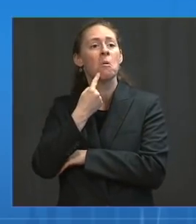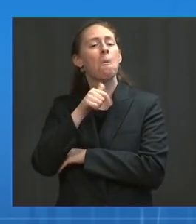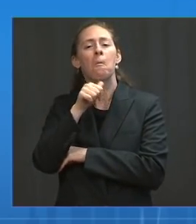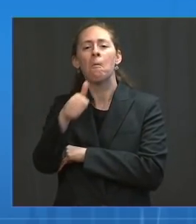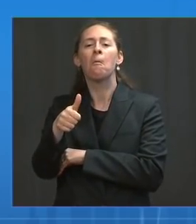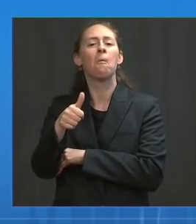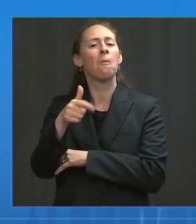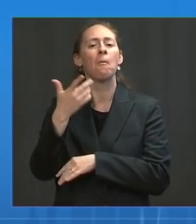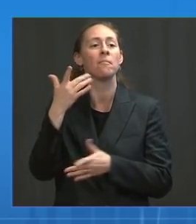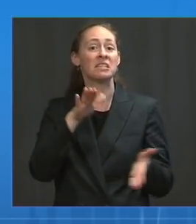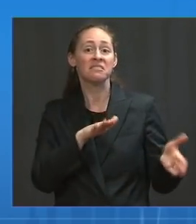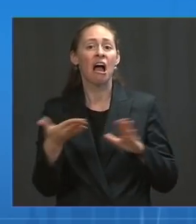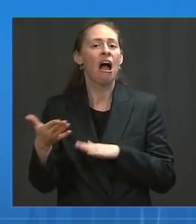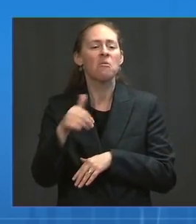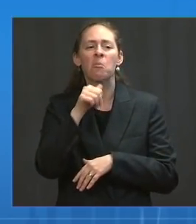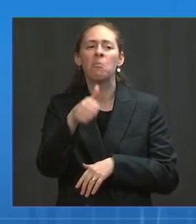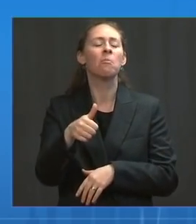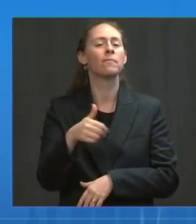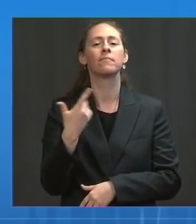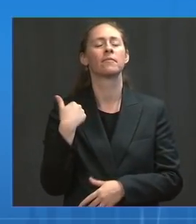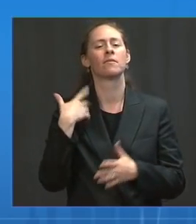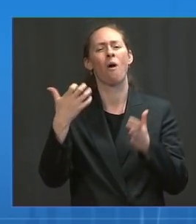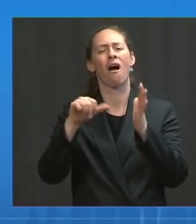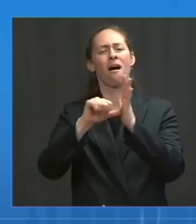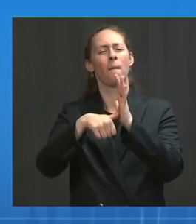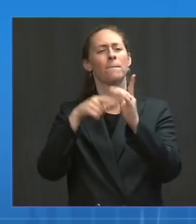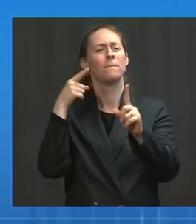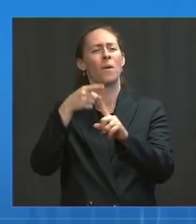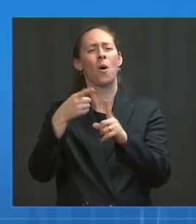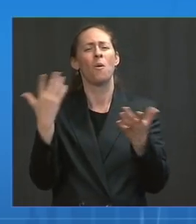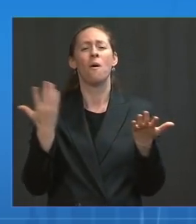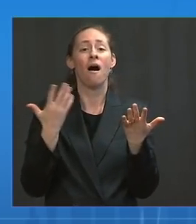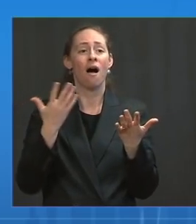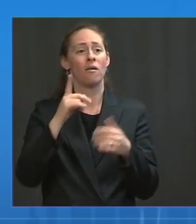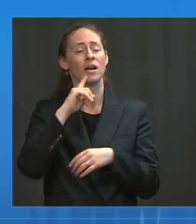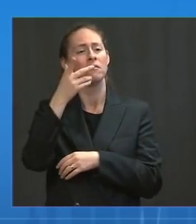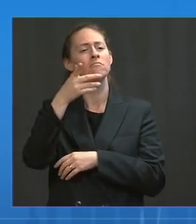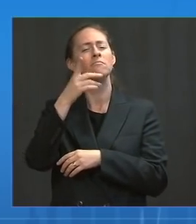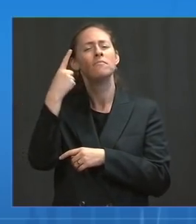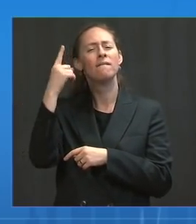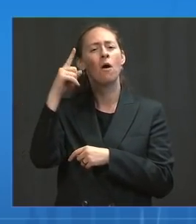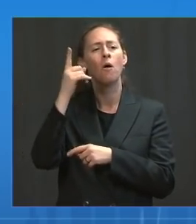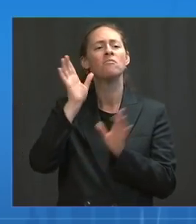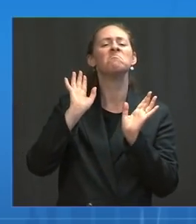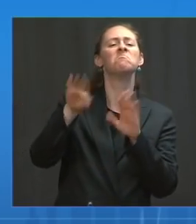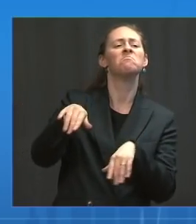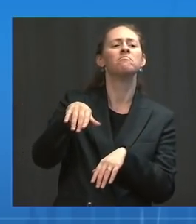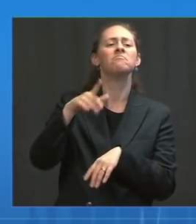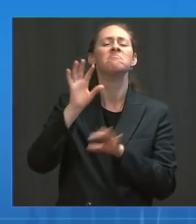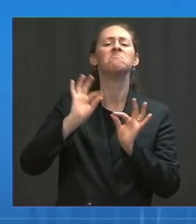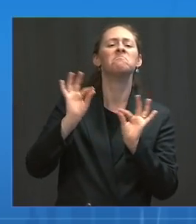The bottom line is there's simply no reason that anyone 12 and older should be severely impacted by this virus.